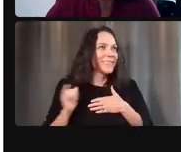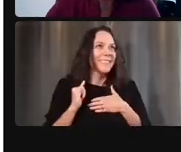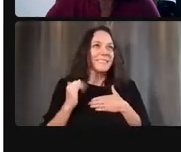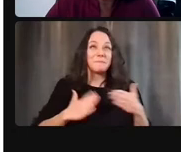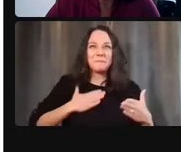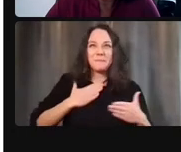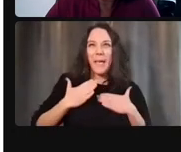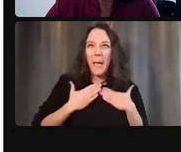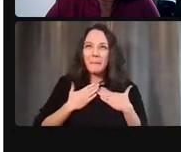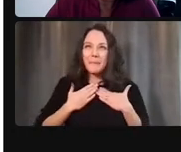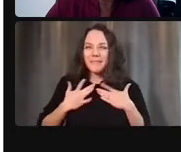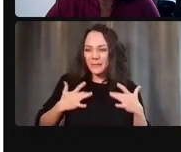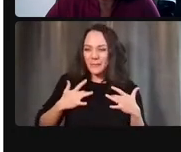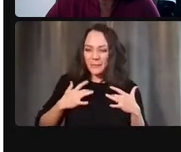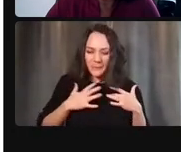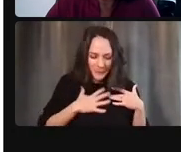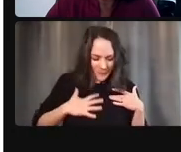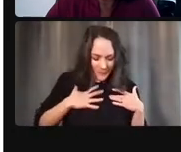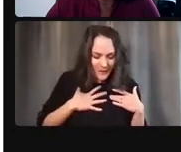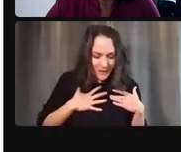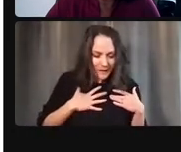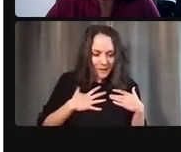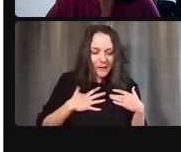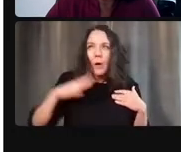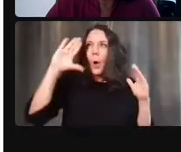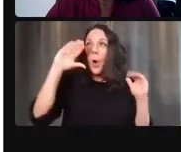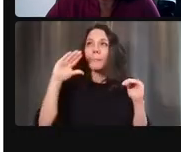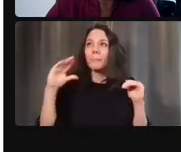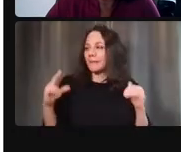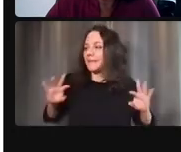Hope. Hope is symbiotic and cathartic,